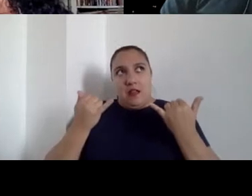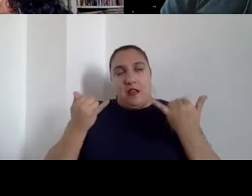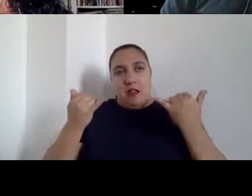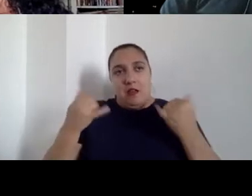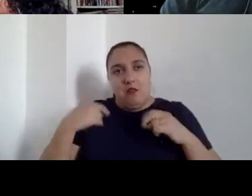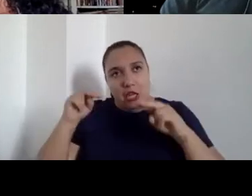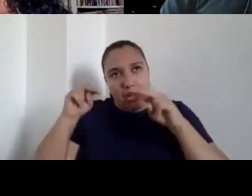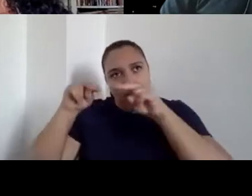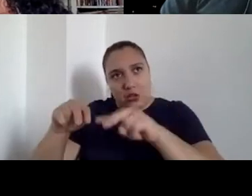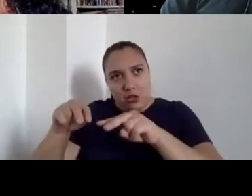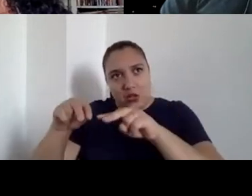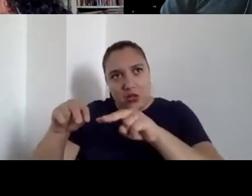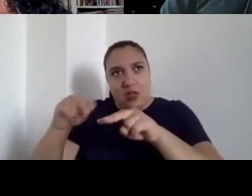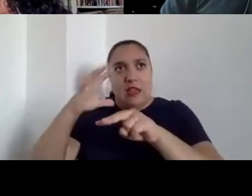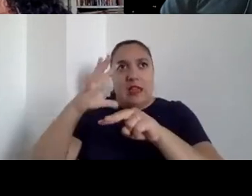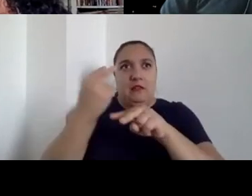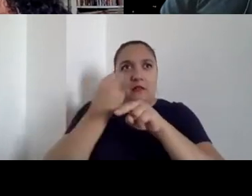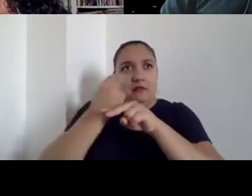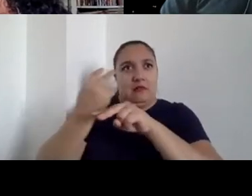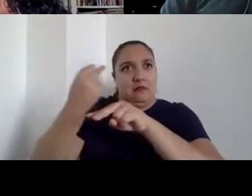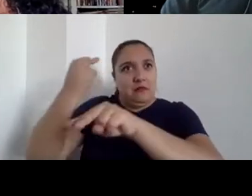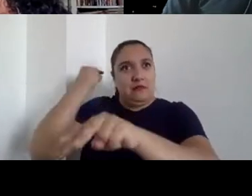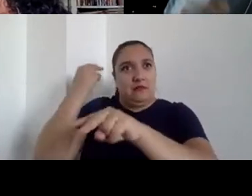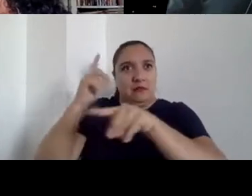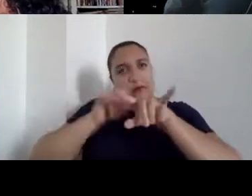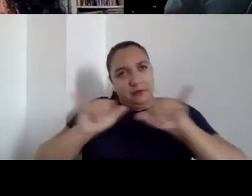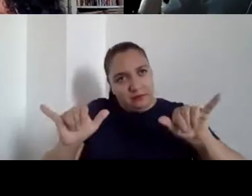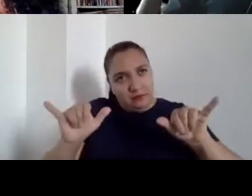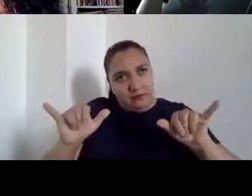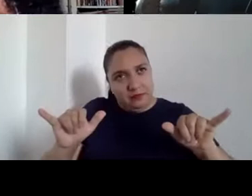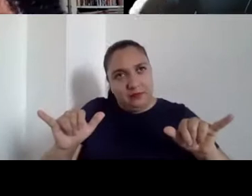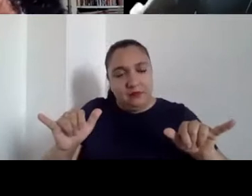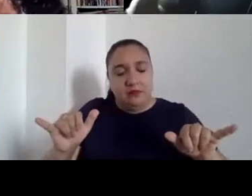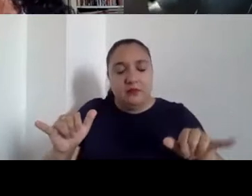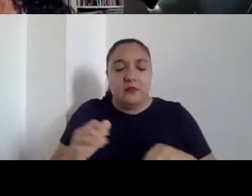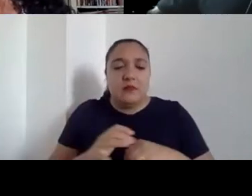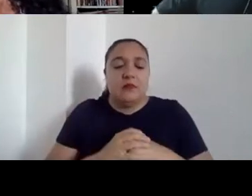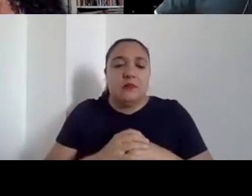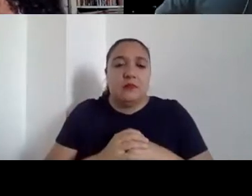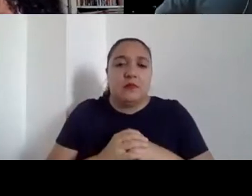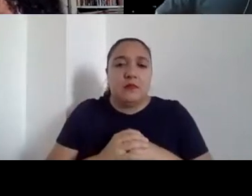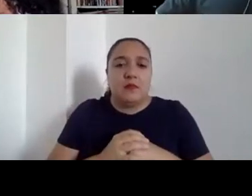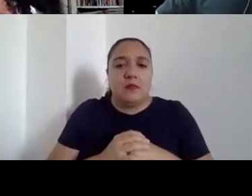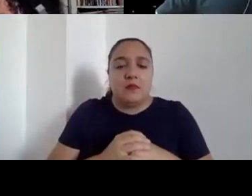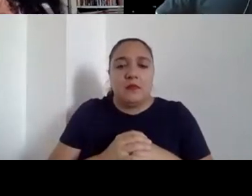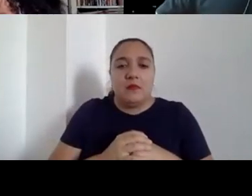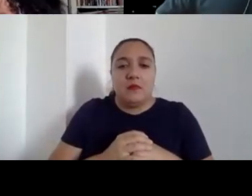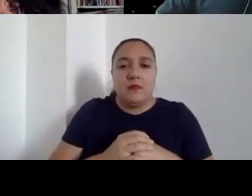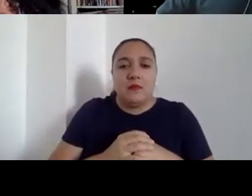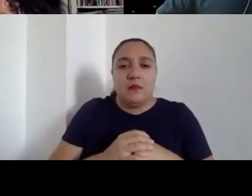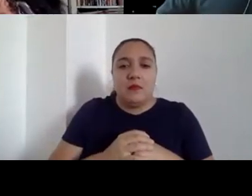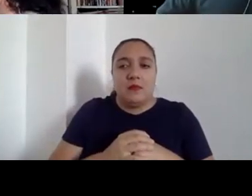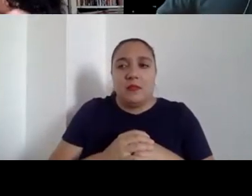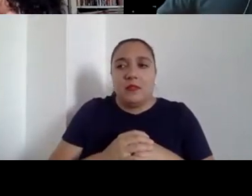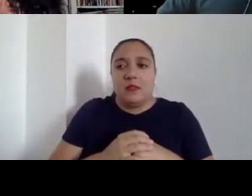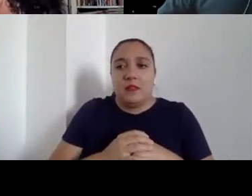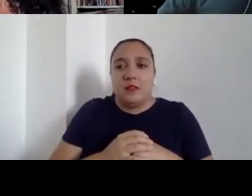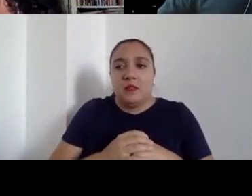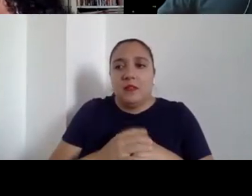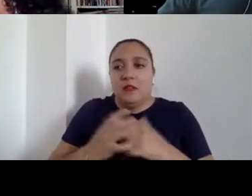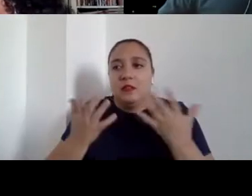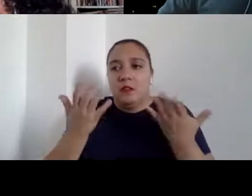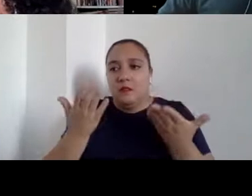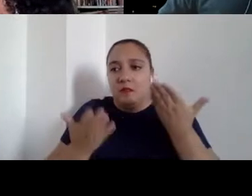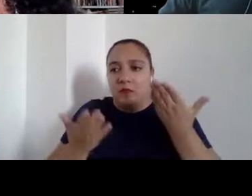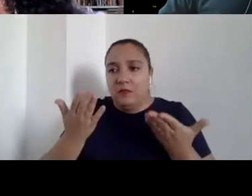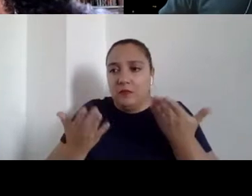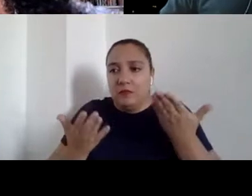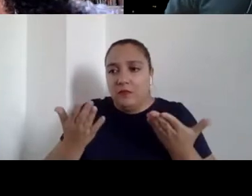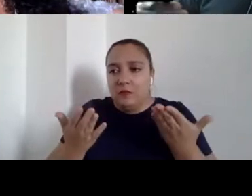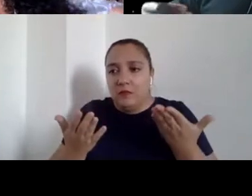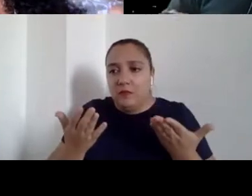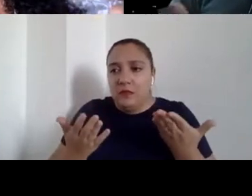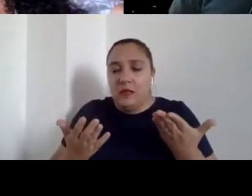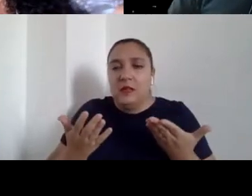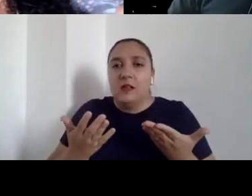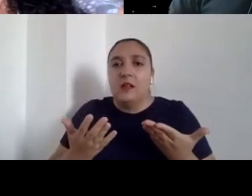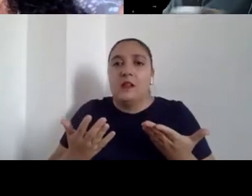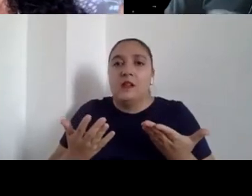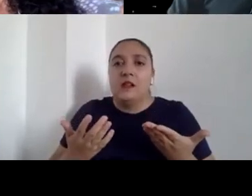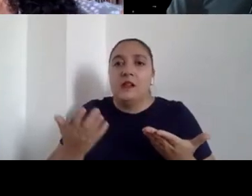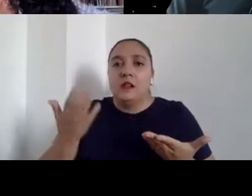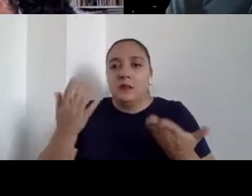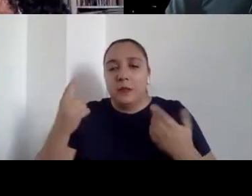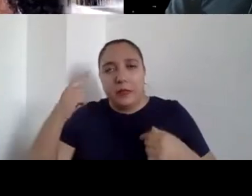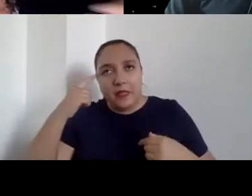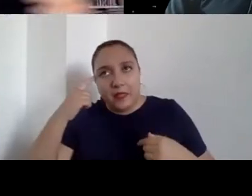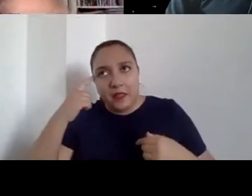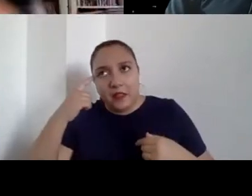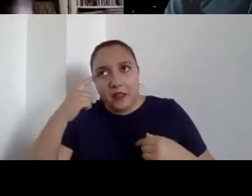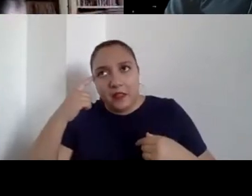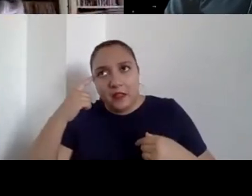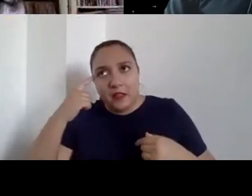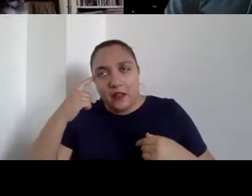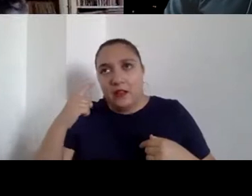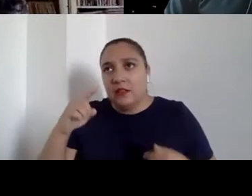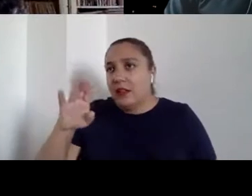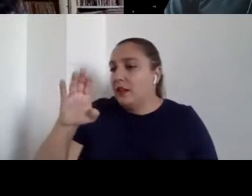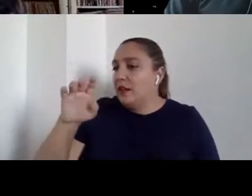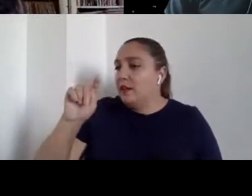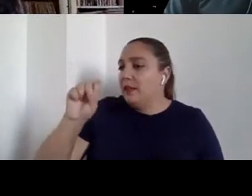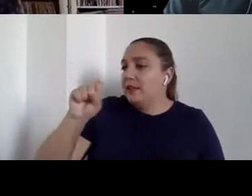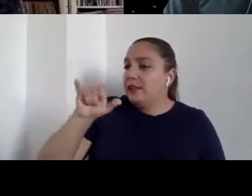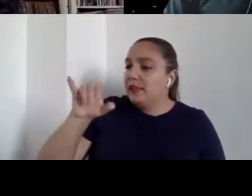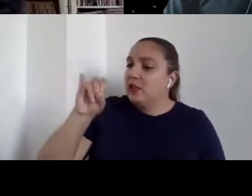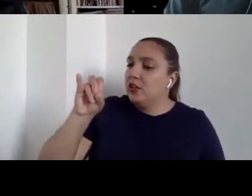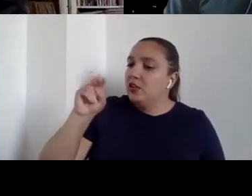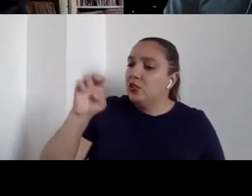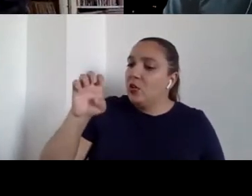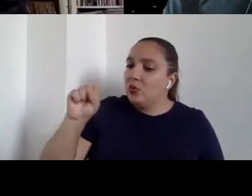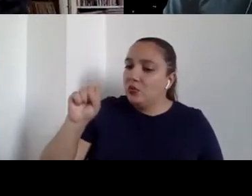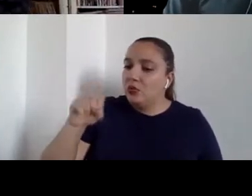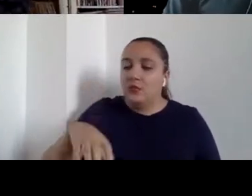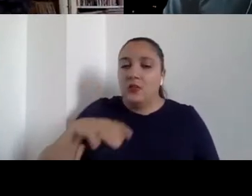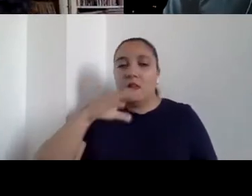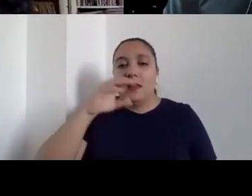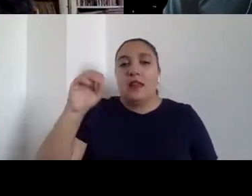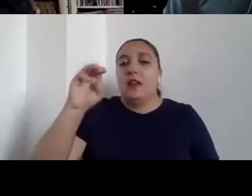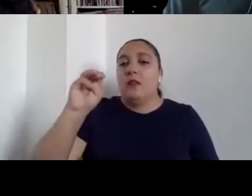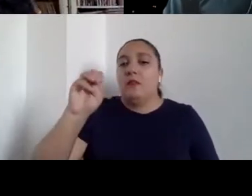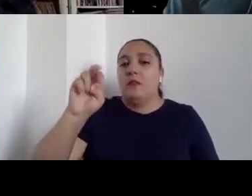so to fast forward if we are speaking where we're thinking of Morris Jones or Cunningham,